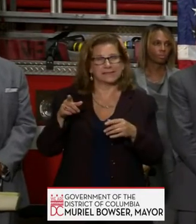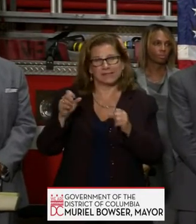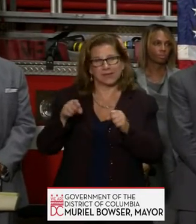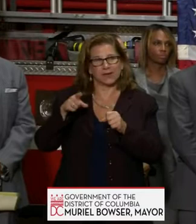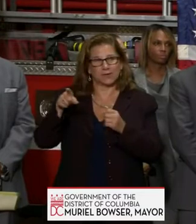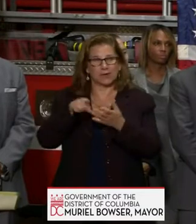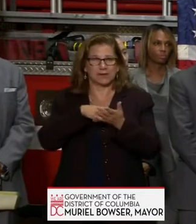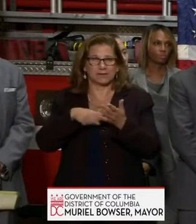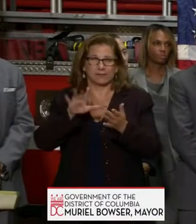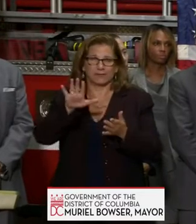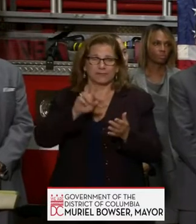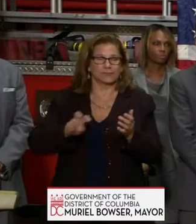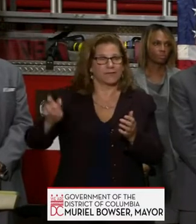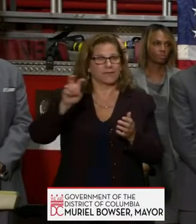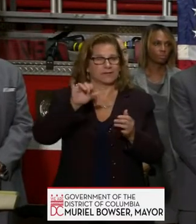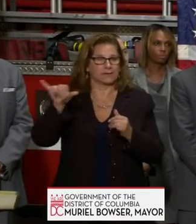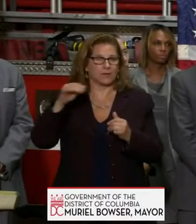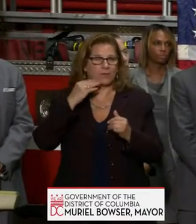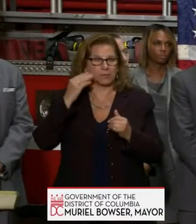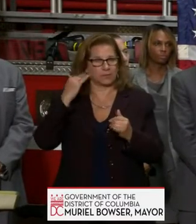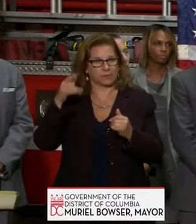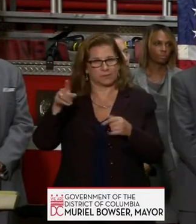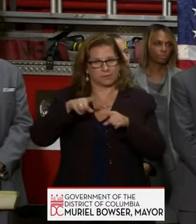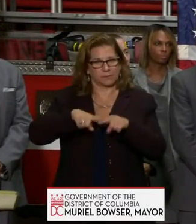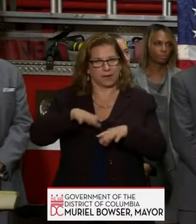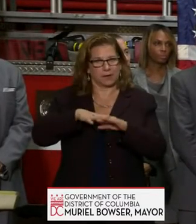UNTIL WE SEE THIS PLAY OUT THEY ARE SOME OF OUR MOST VULNERABLE